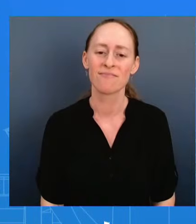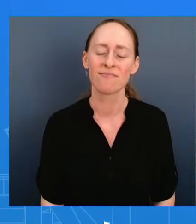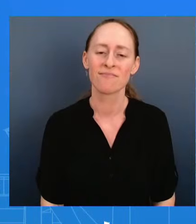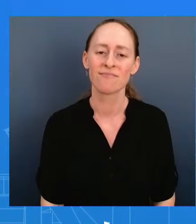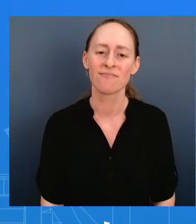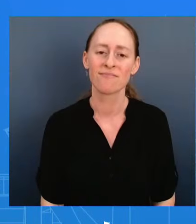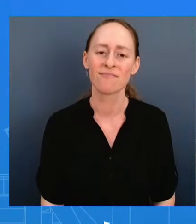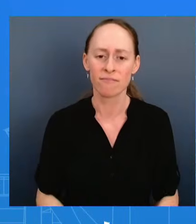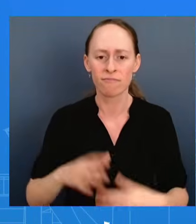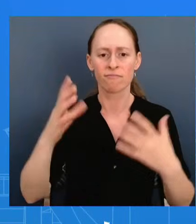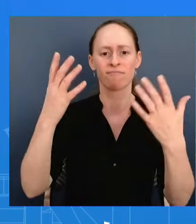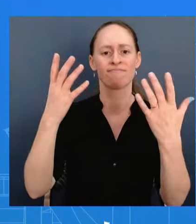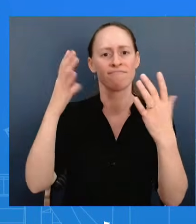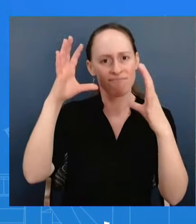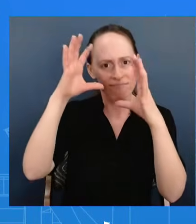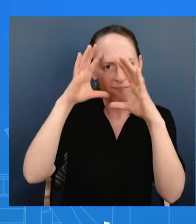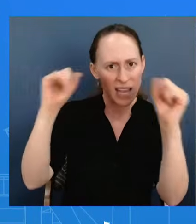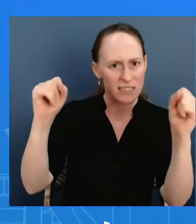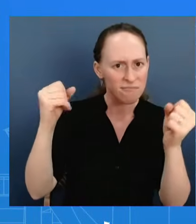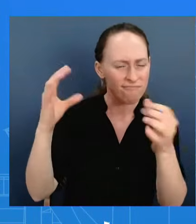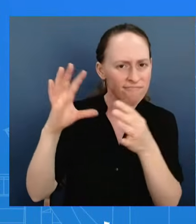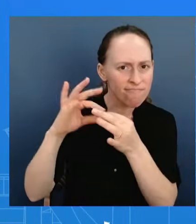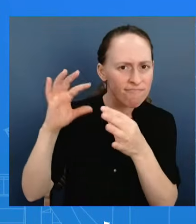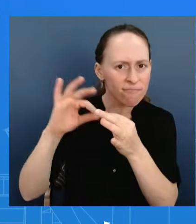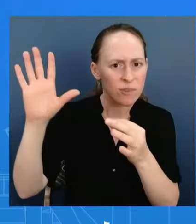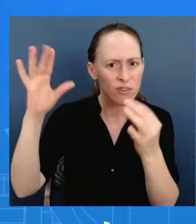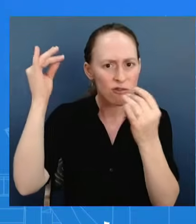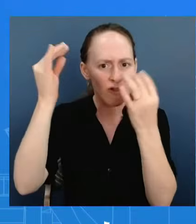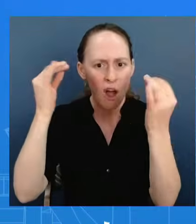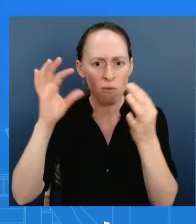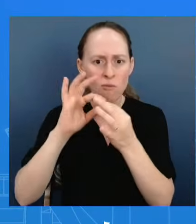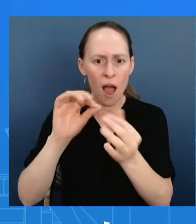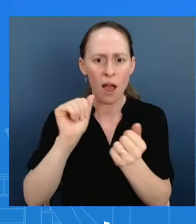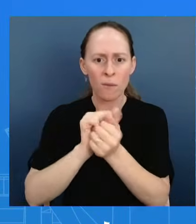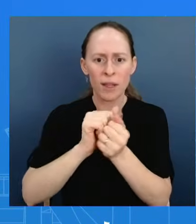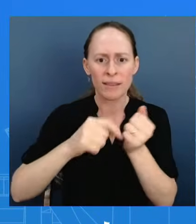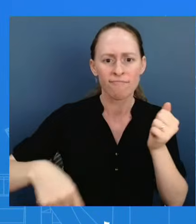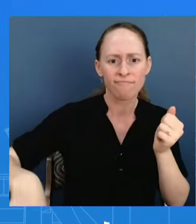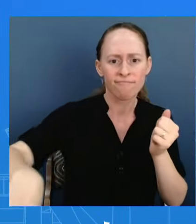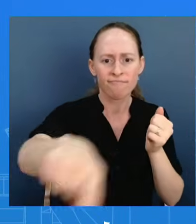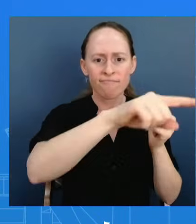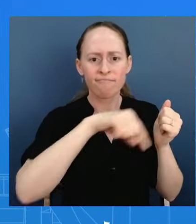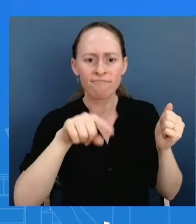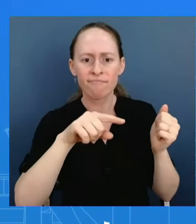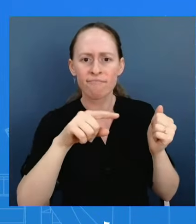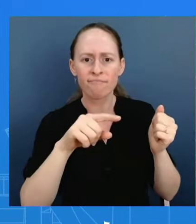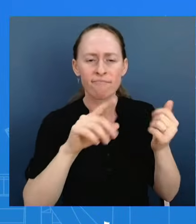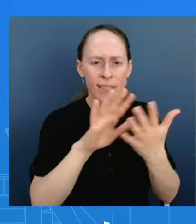They’ve been caught using terms like “lunatics.” Ms. Jean-Pierre: So, look, there’s something I do want to say about that.